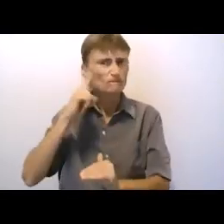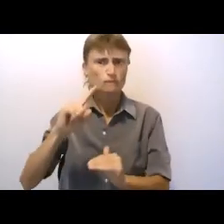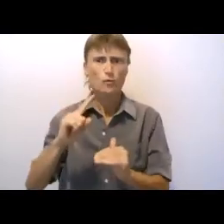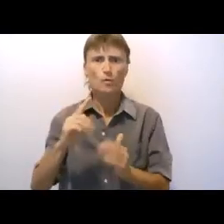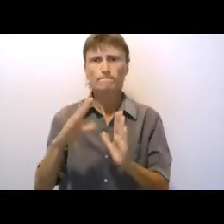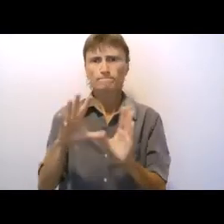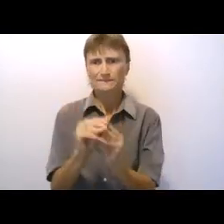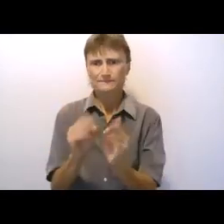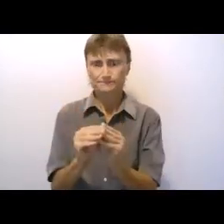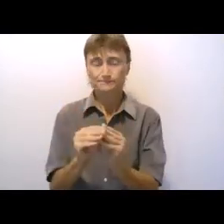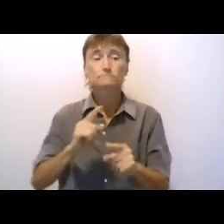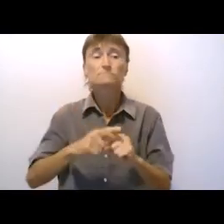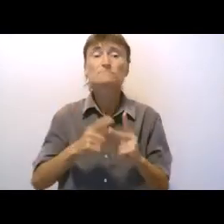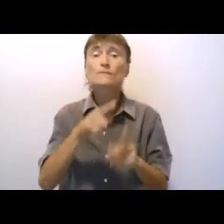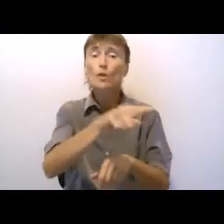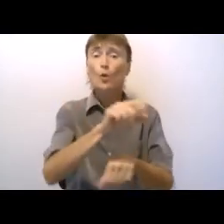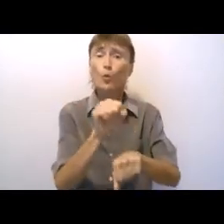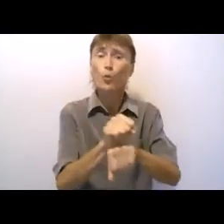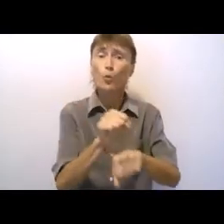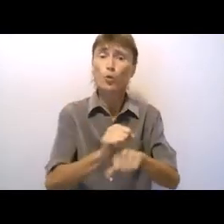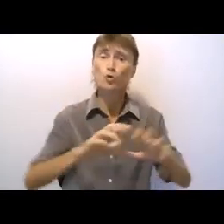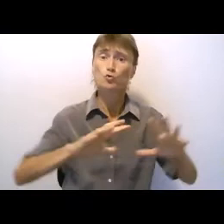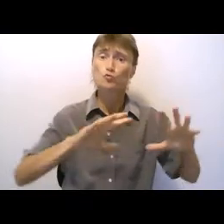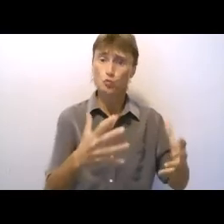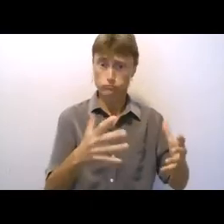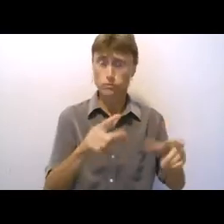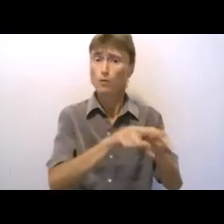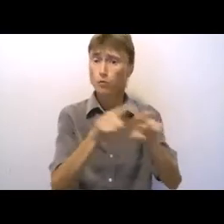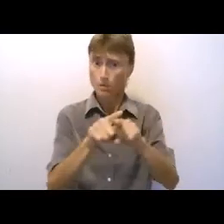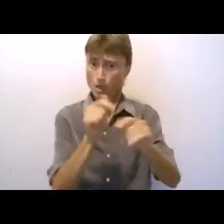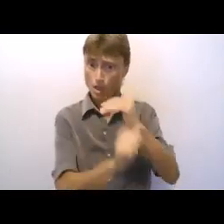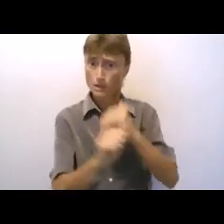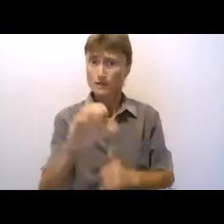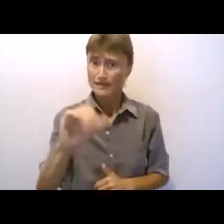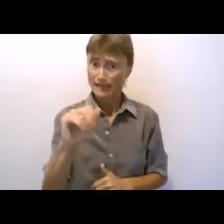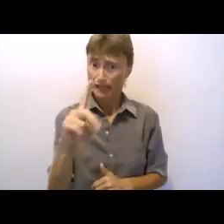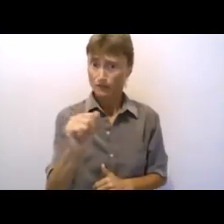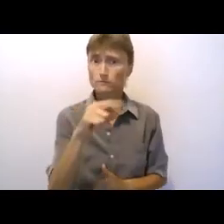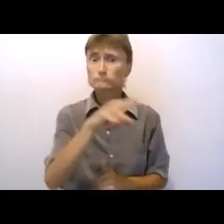accountable spaces guidelines and today we'd like to focus on those. You can find those